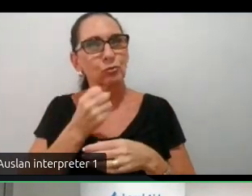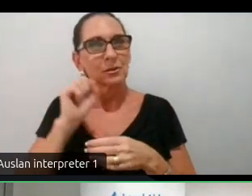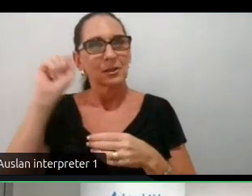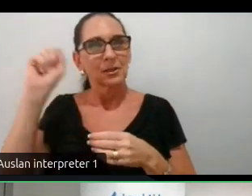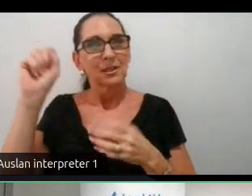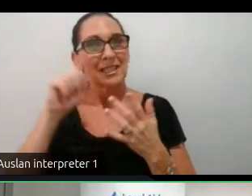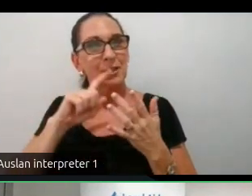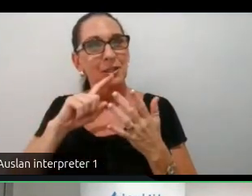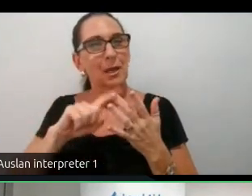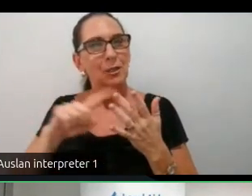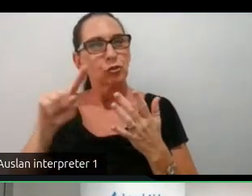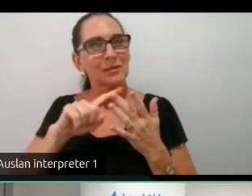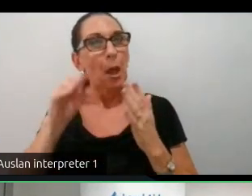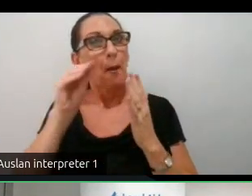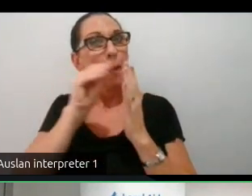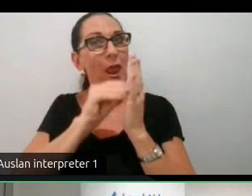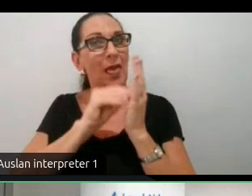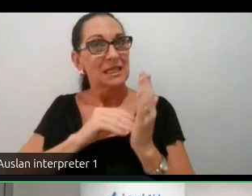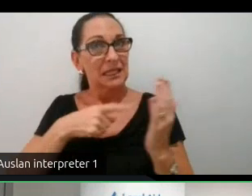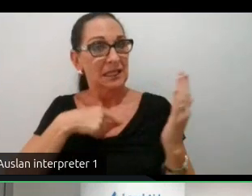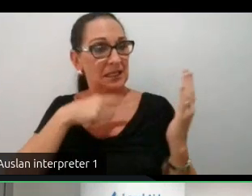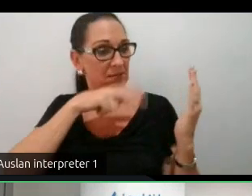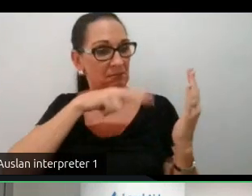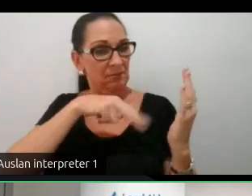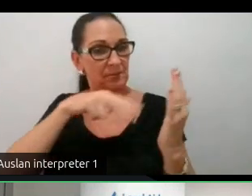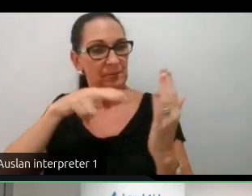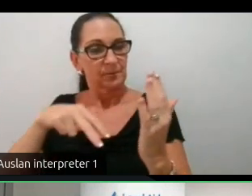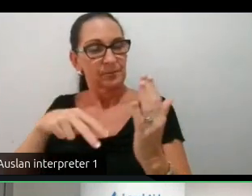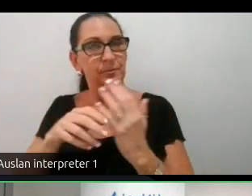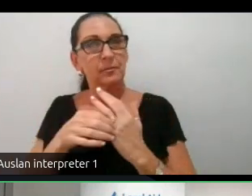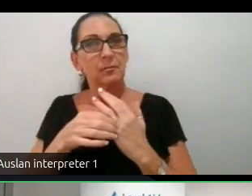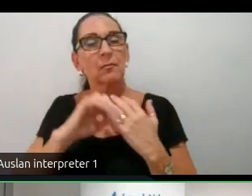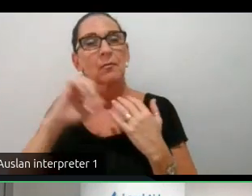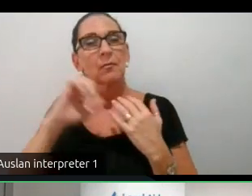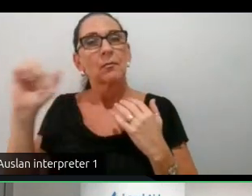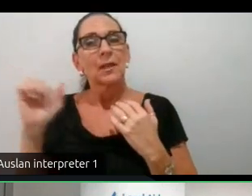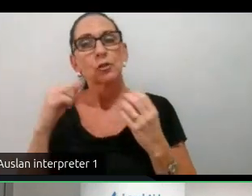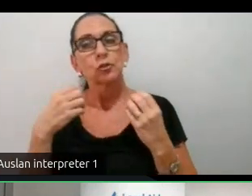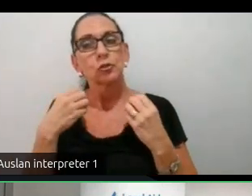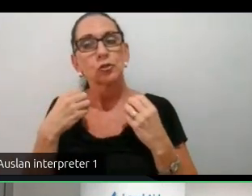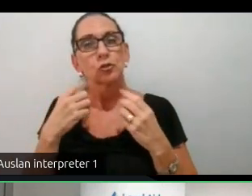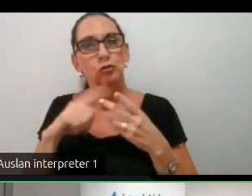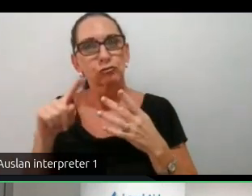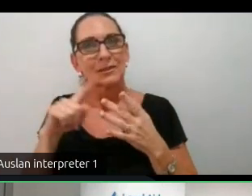scope of just about all of the policies that I've seen all the different insurance companies for